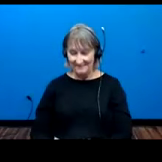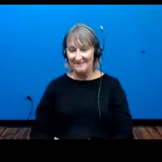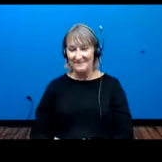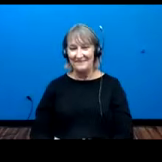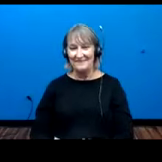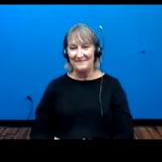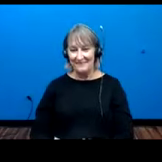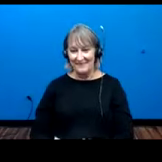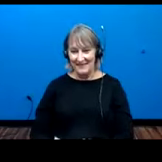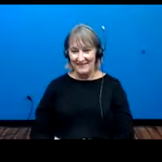Carolyn: Thank you.